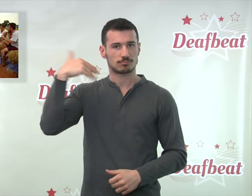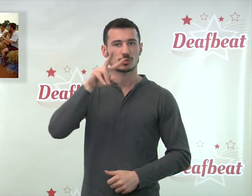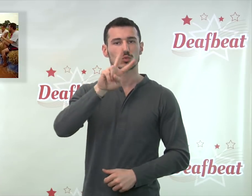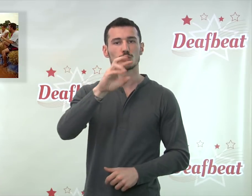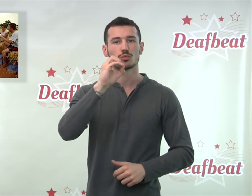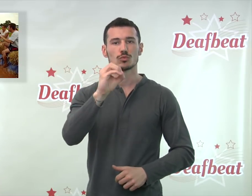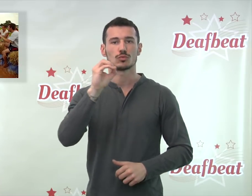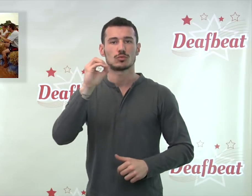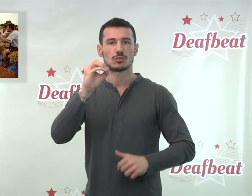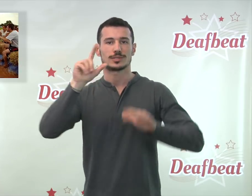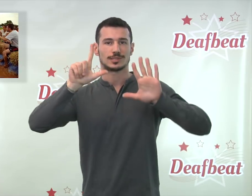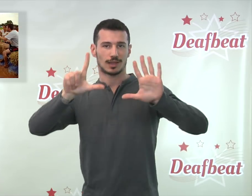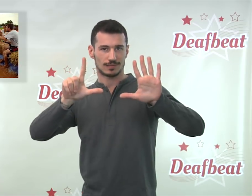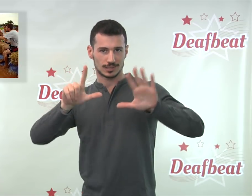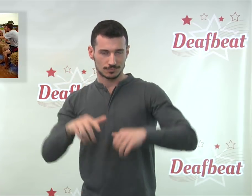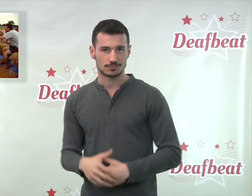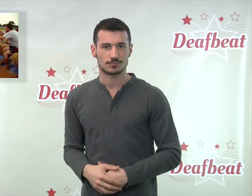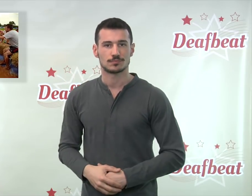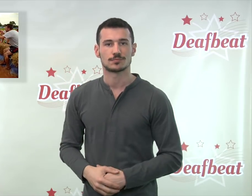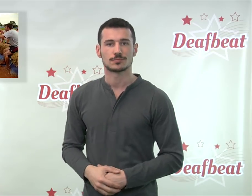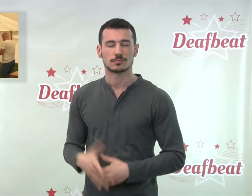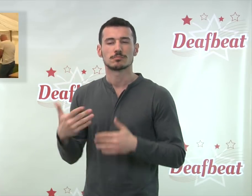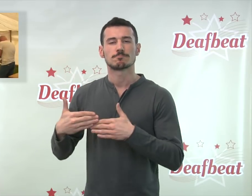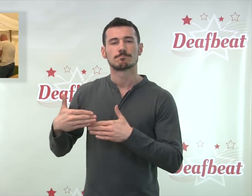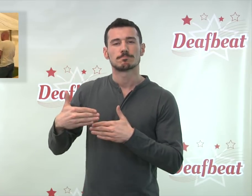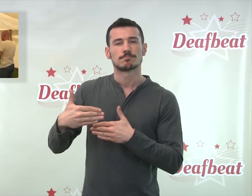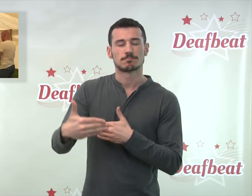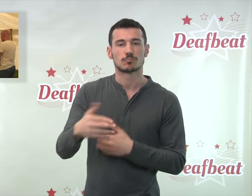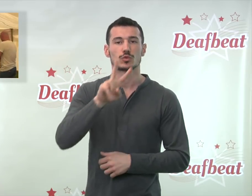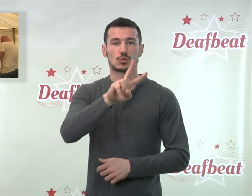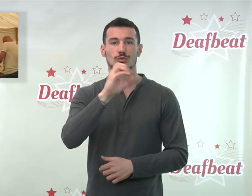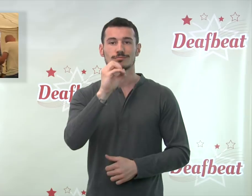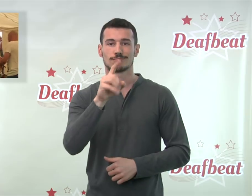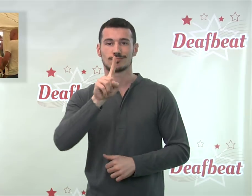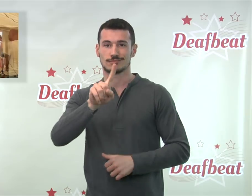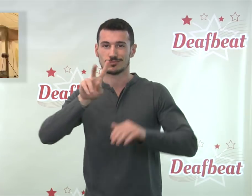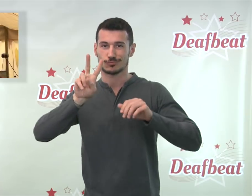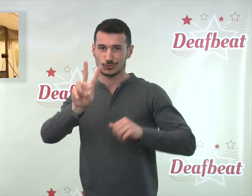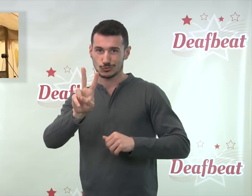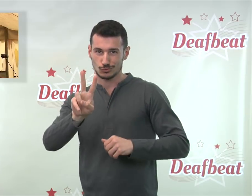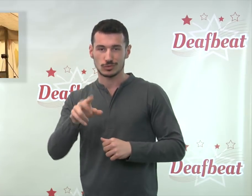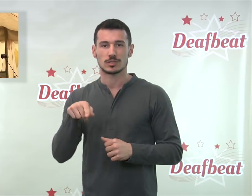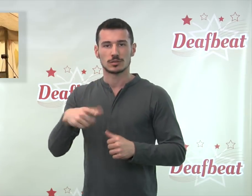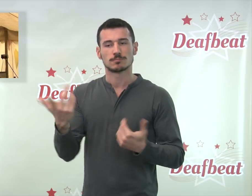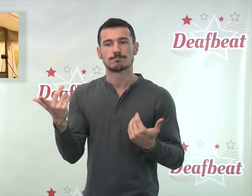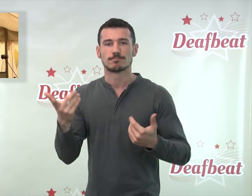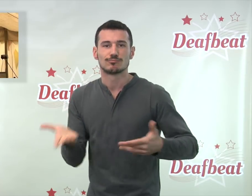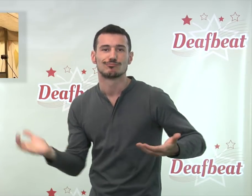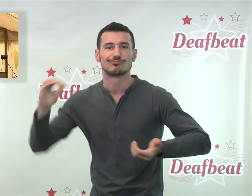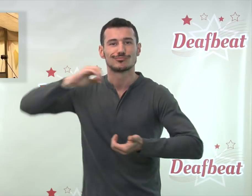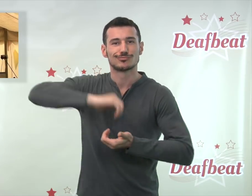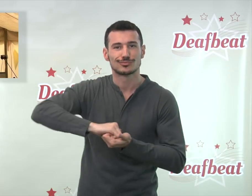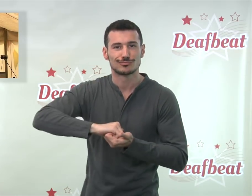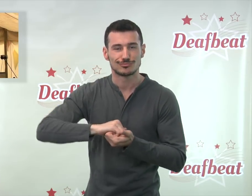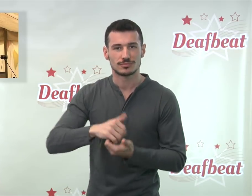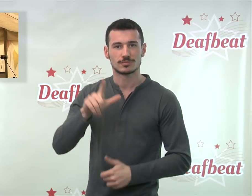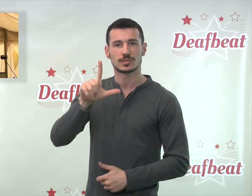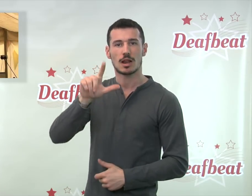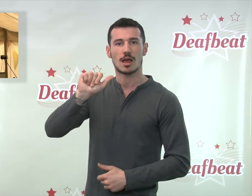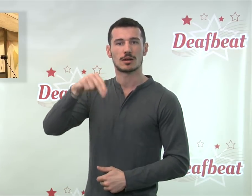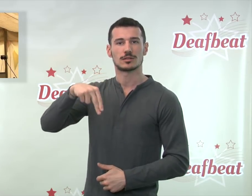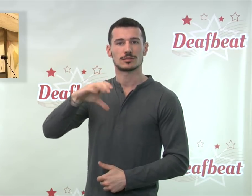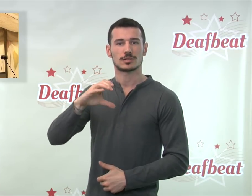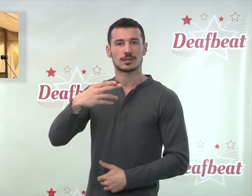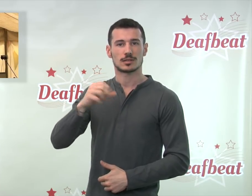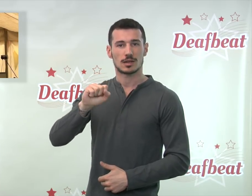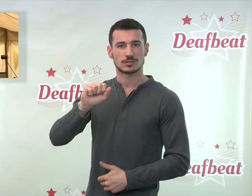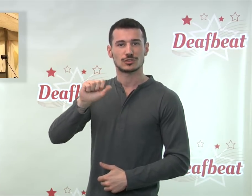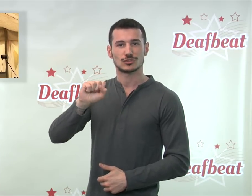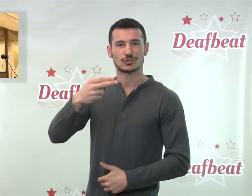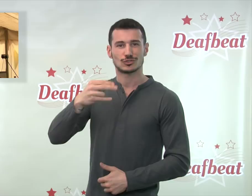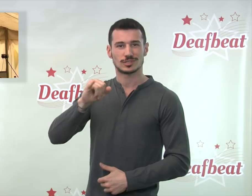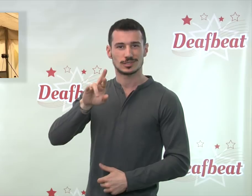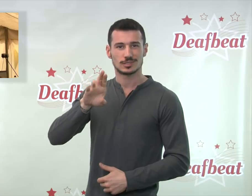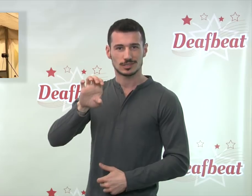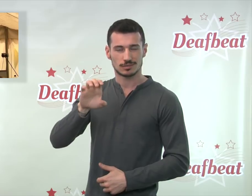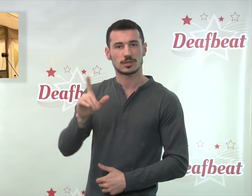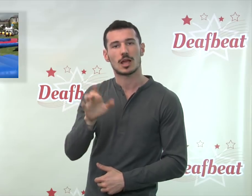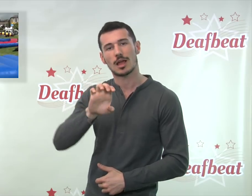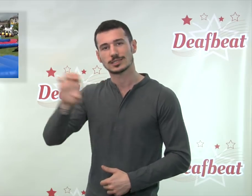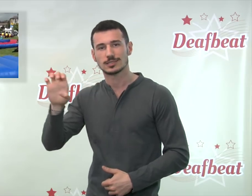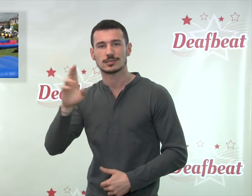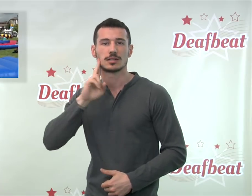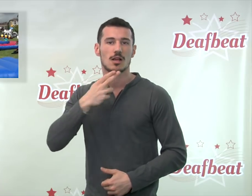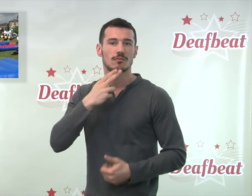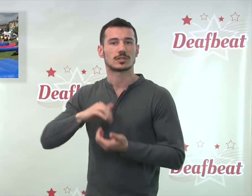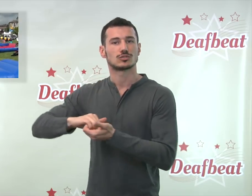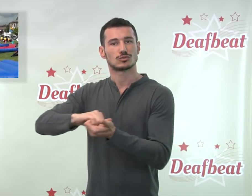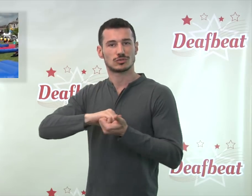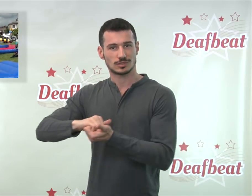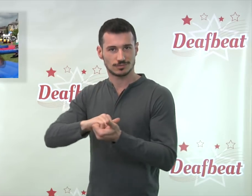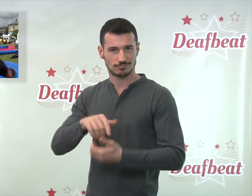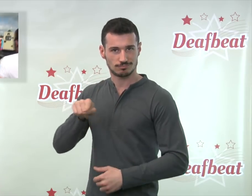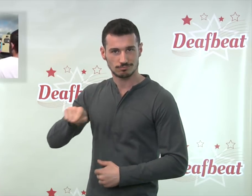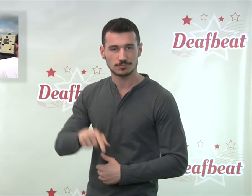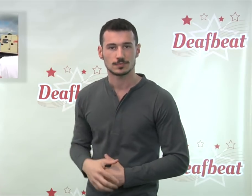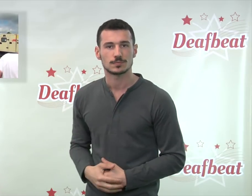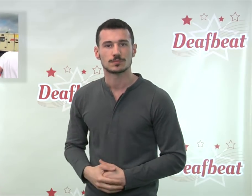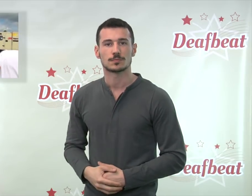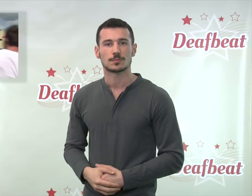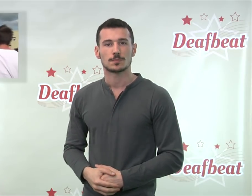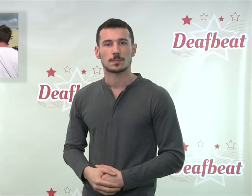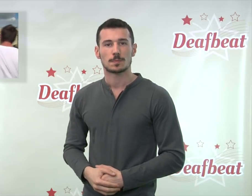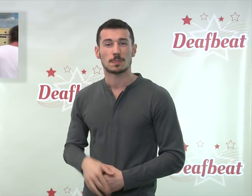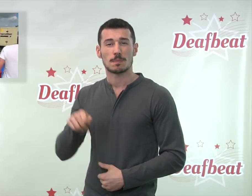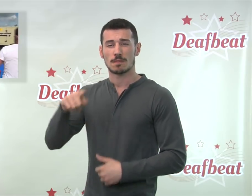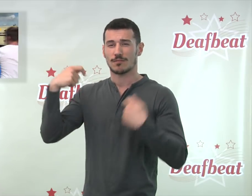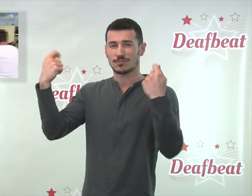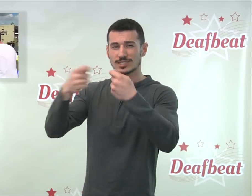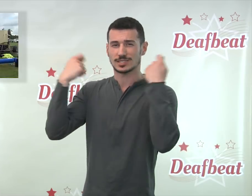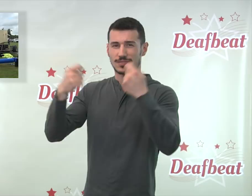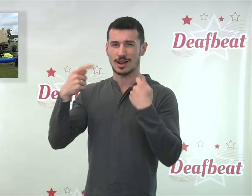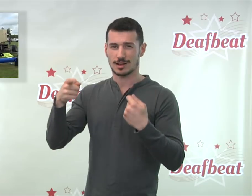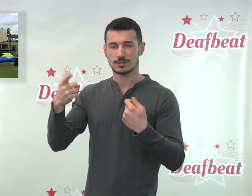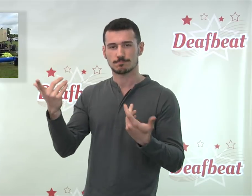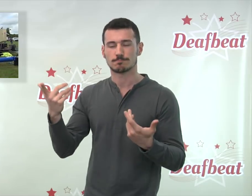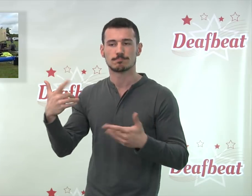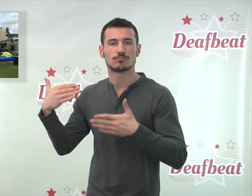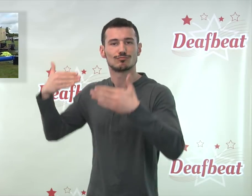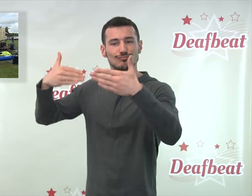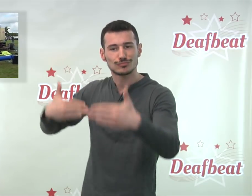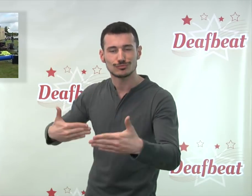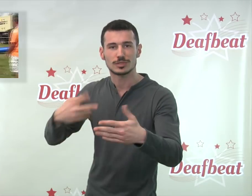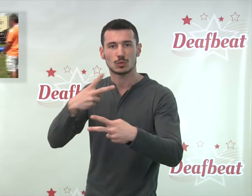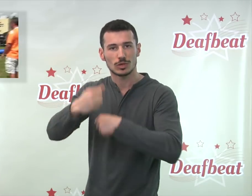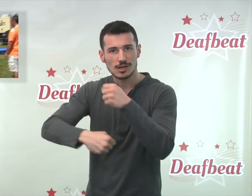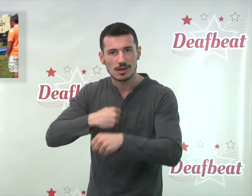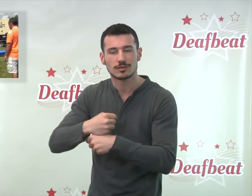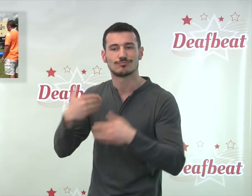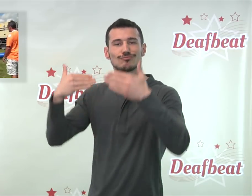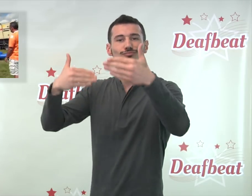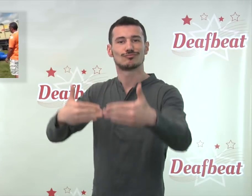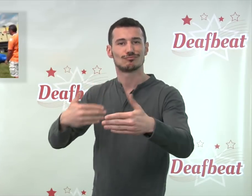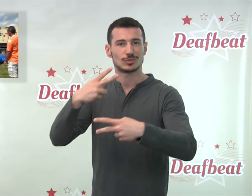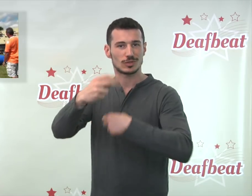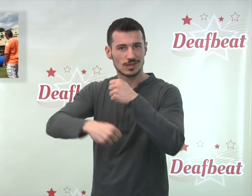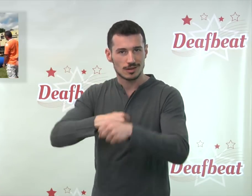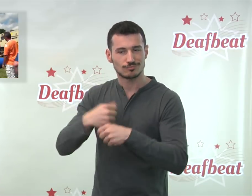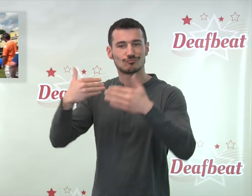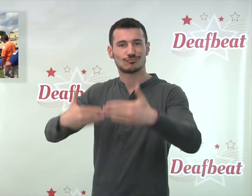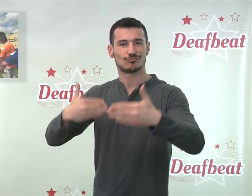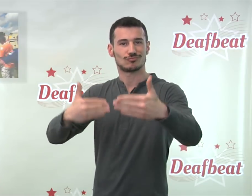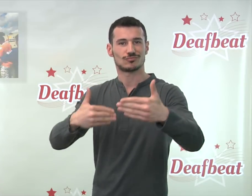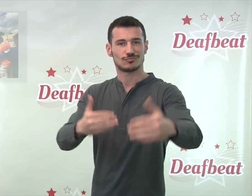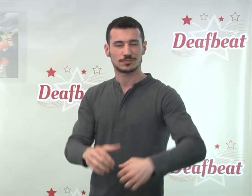in 2007 and became part of East Lancashire Deaf Society in 2012. The festival is hosted every two years.